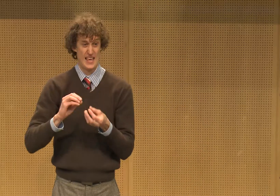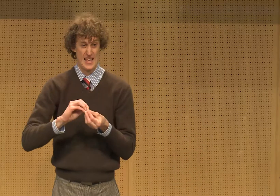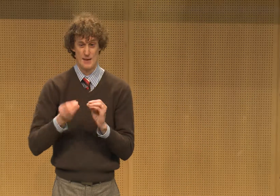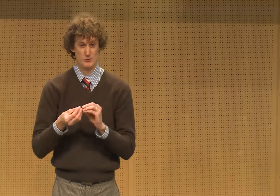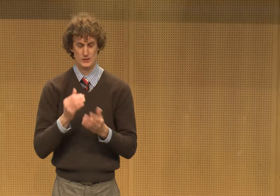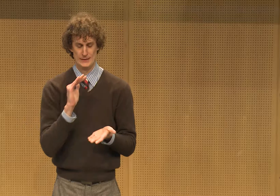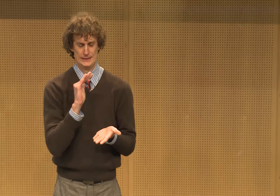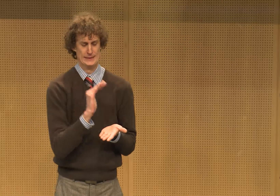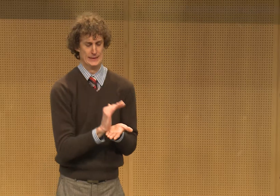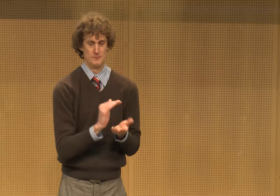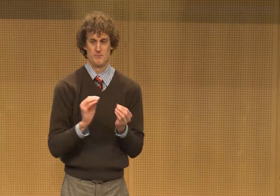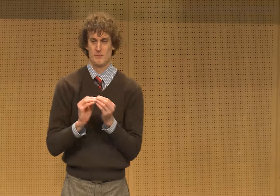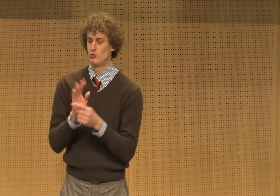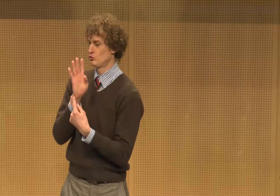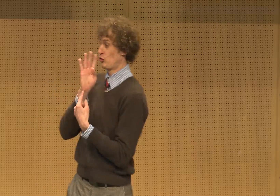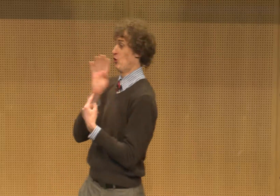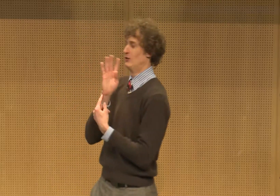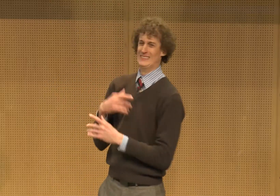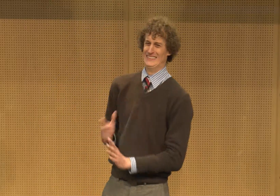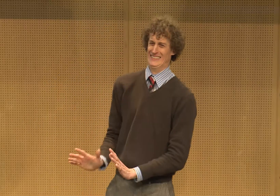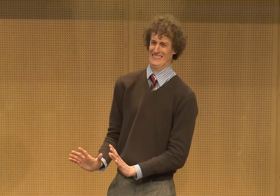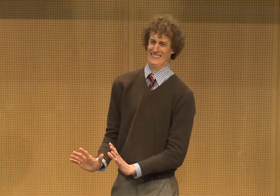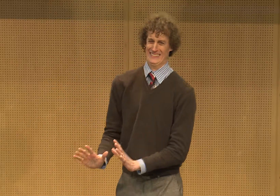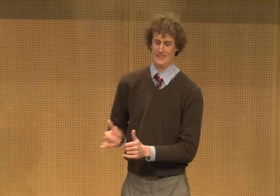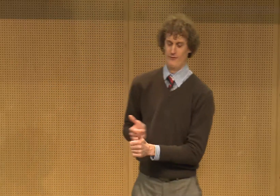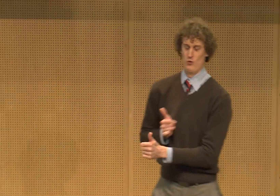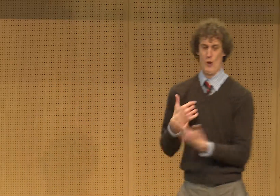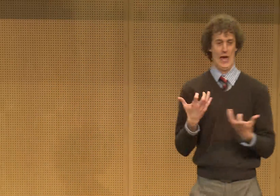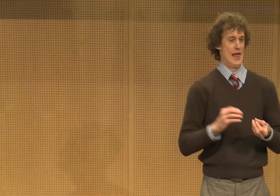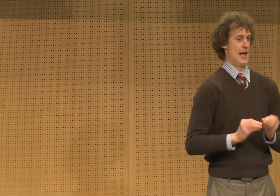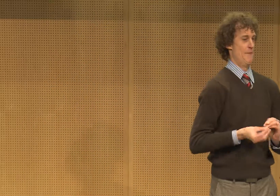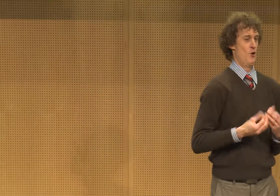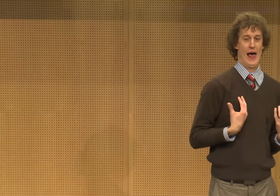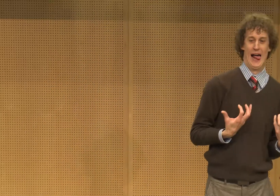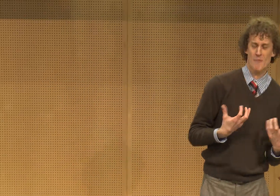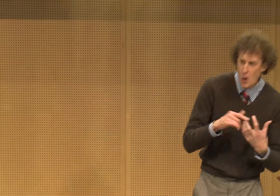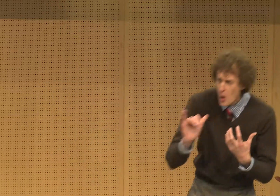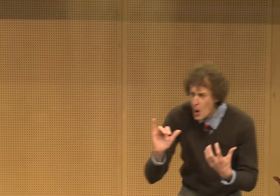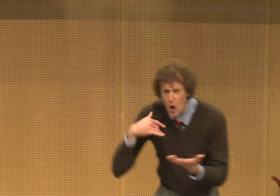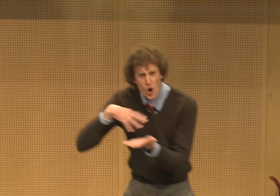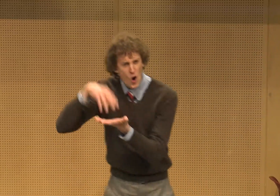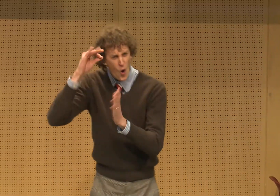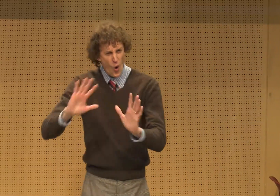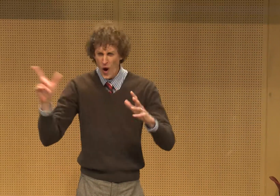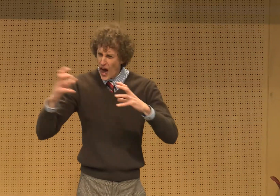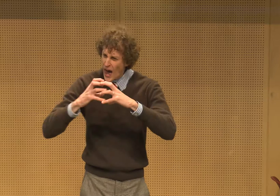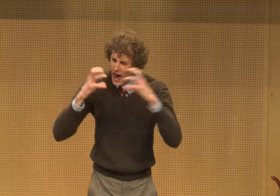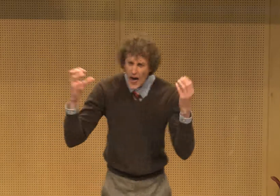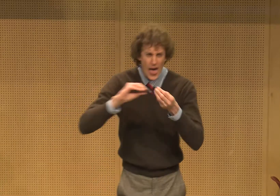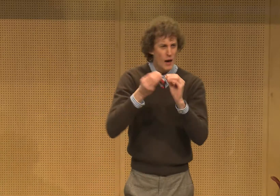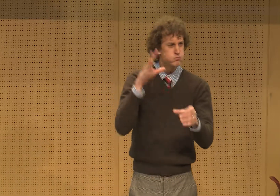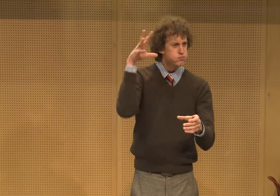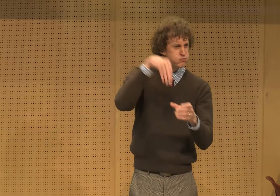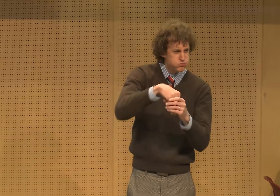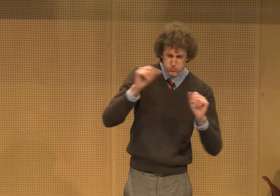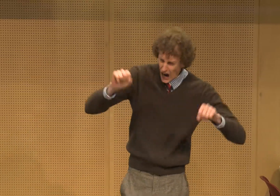You're talking about psychology and et cetera with people. I mean, it's not working so much with numbers.